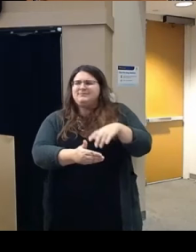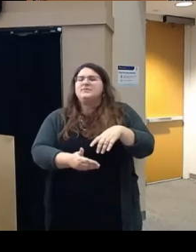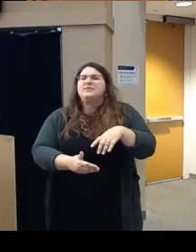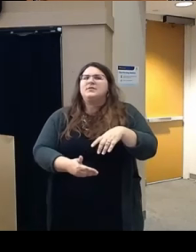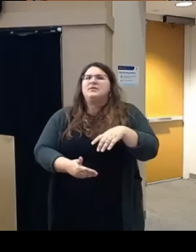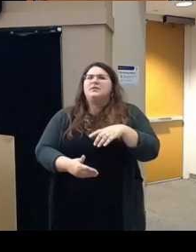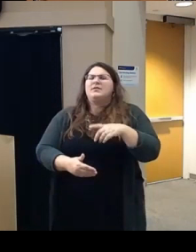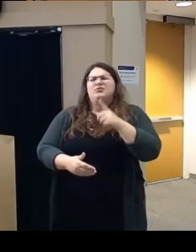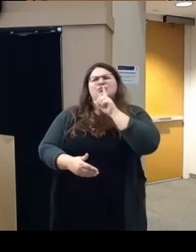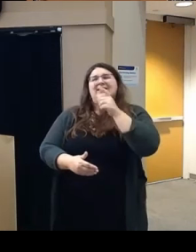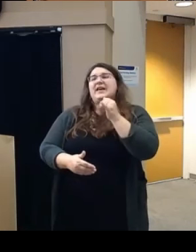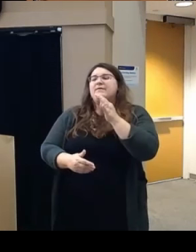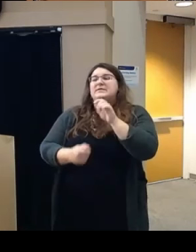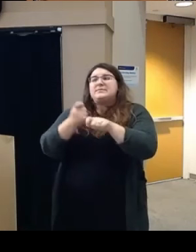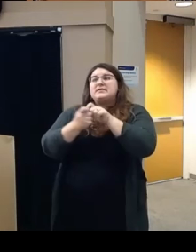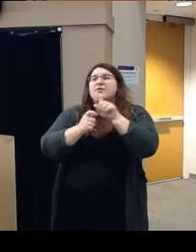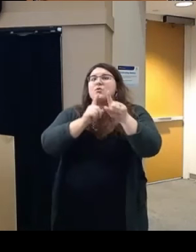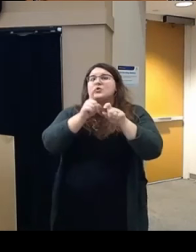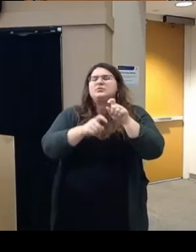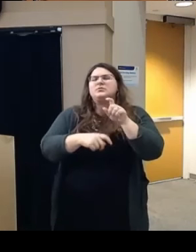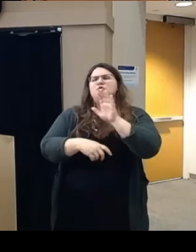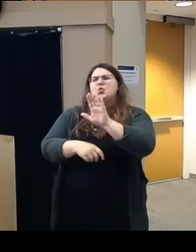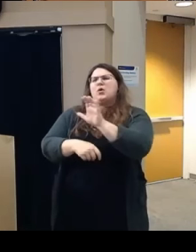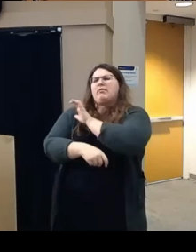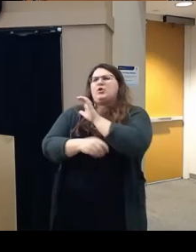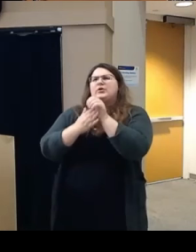changes related to regulations regarding like the deadlines of treatment plans or